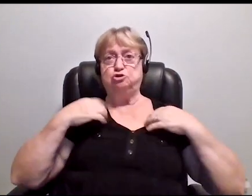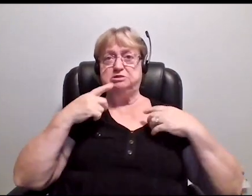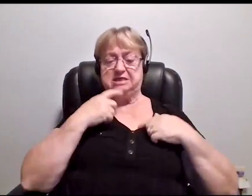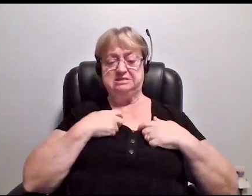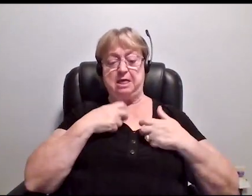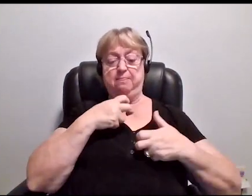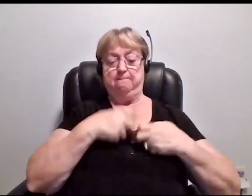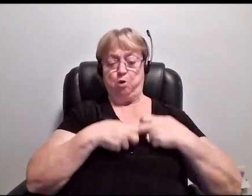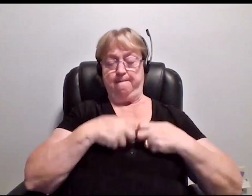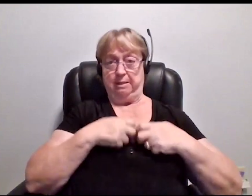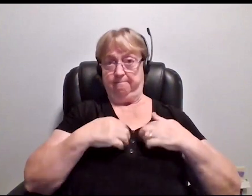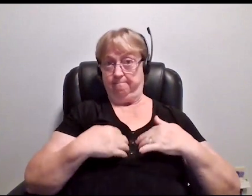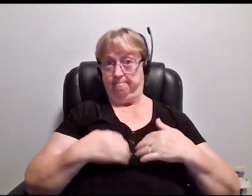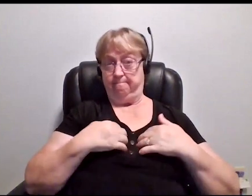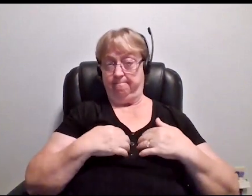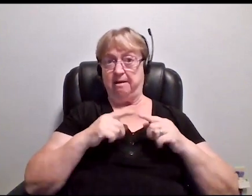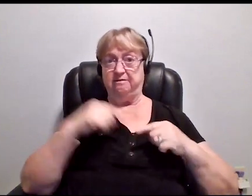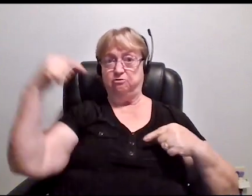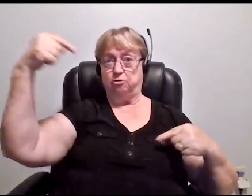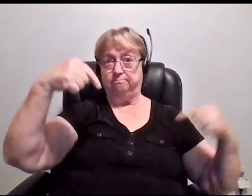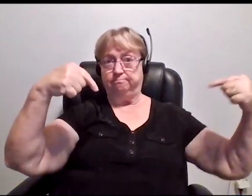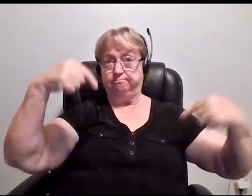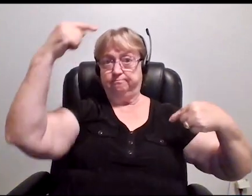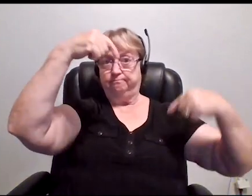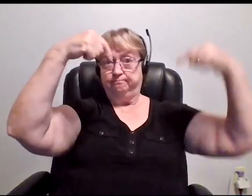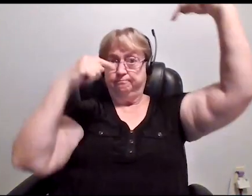Additionally, there are arrows pointing towards them labeled as the problem.